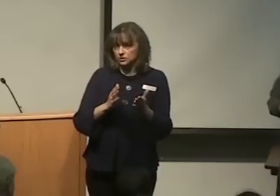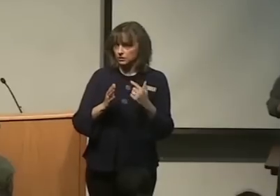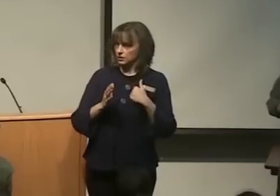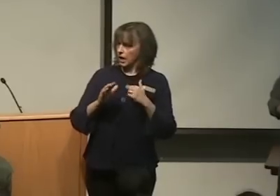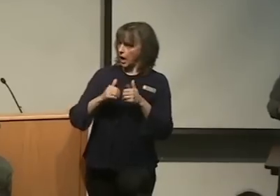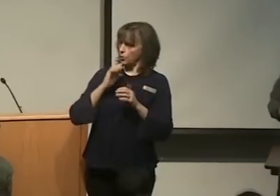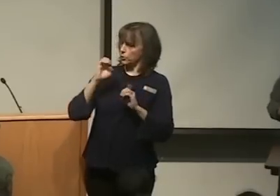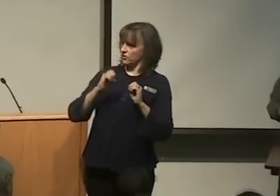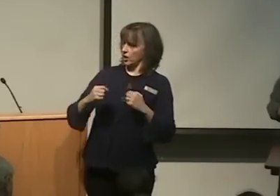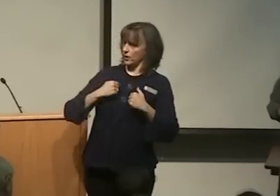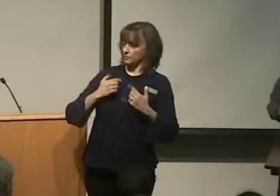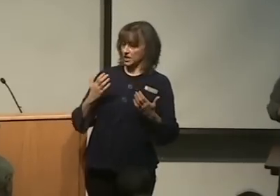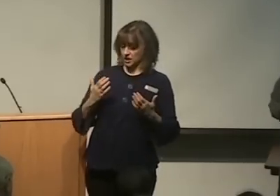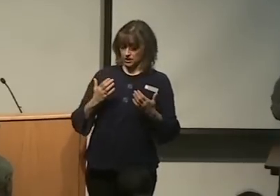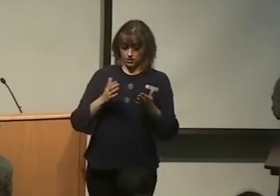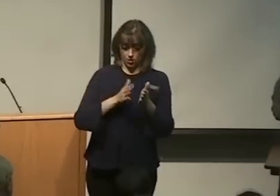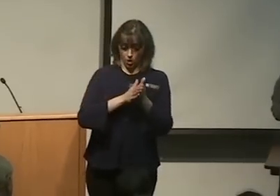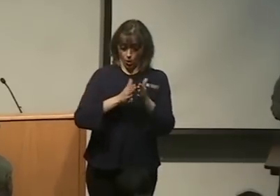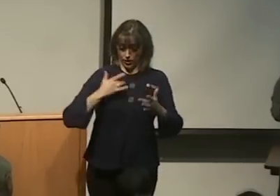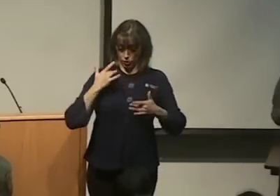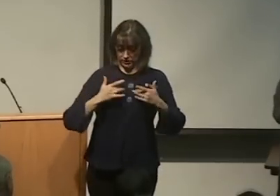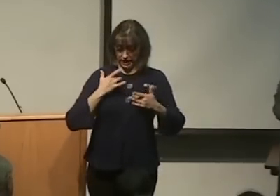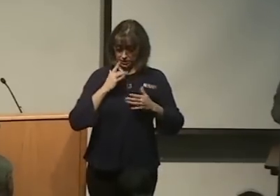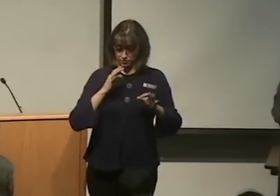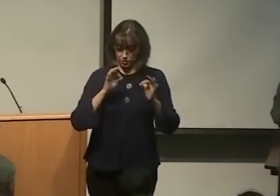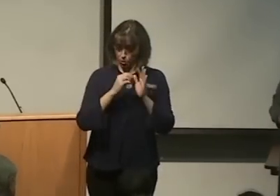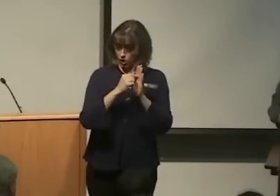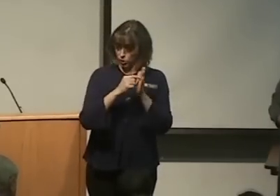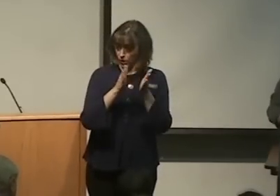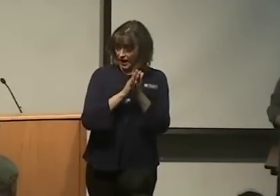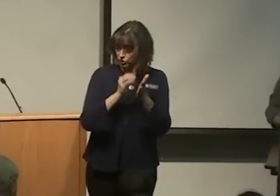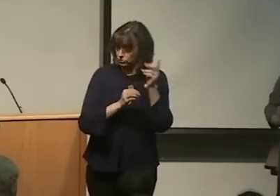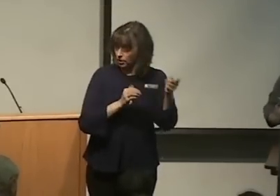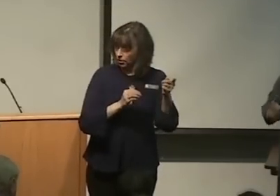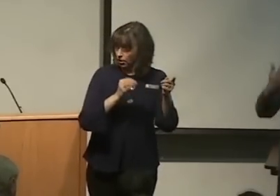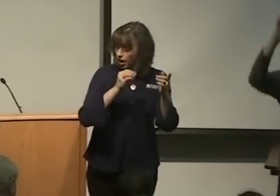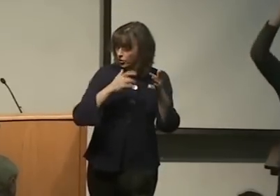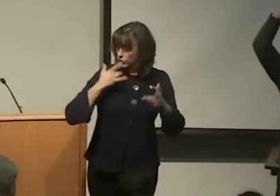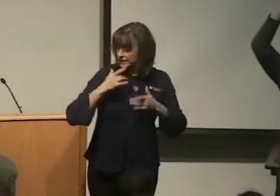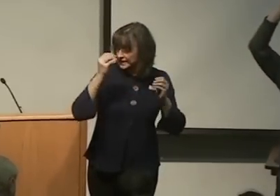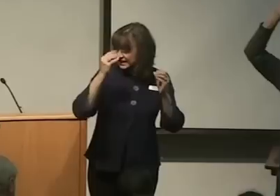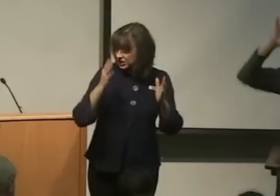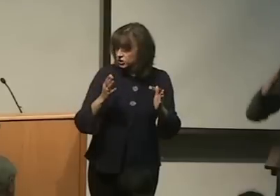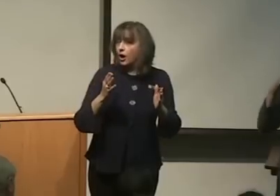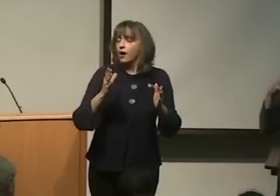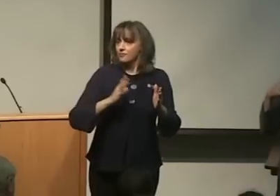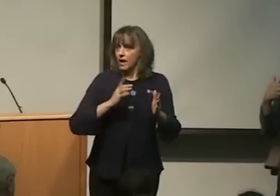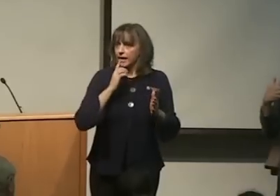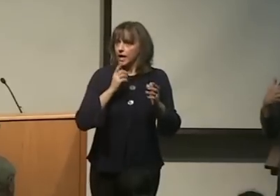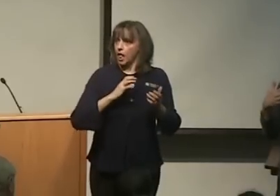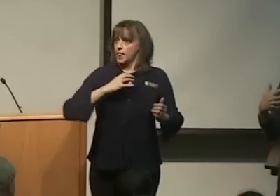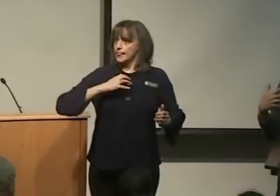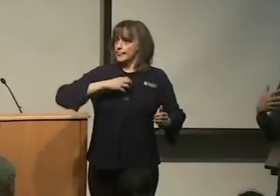if enthusiasm is important I'd better be more -- whatever. So I as a Dean said, well, how do I change the course evaluations